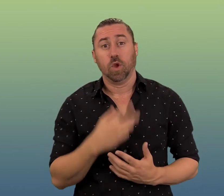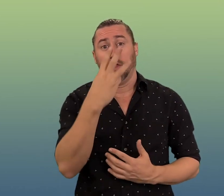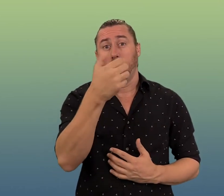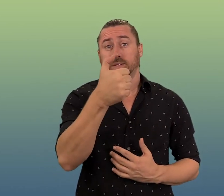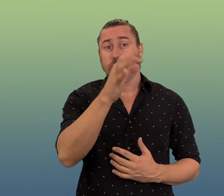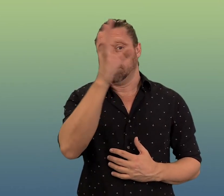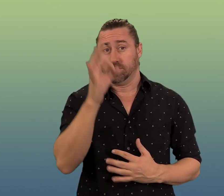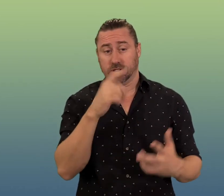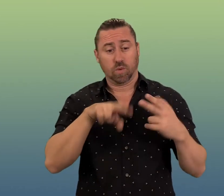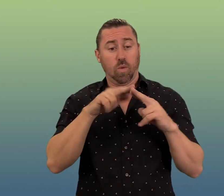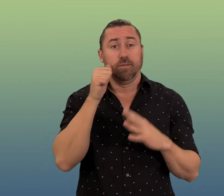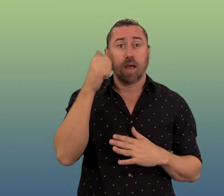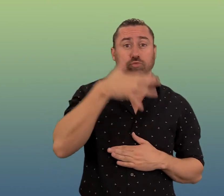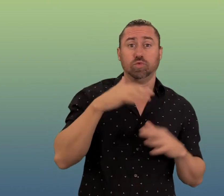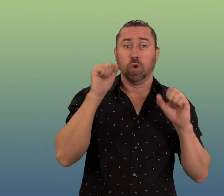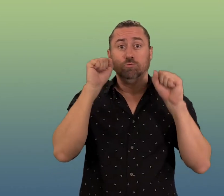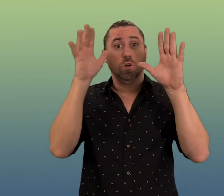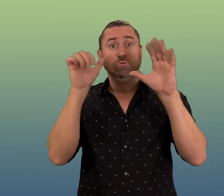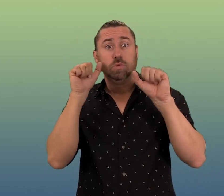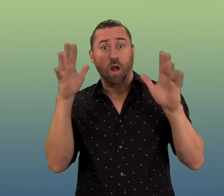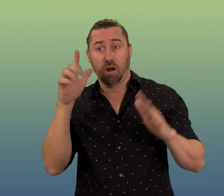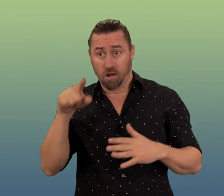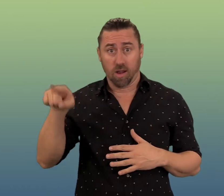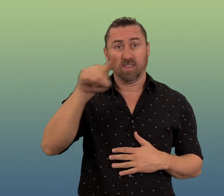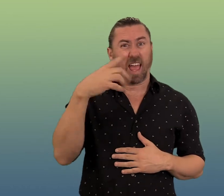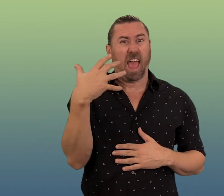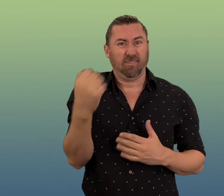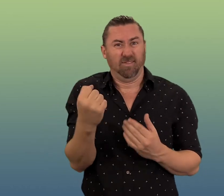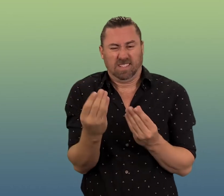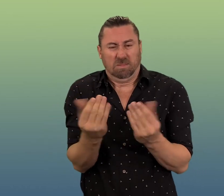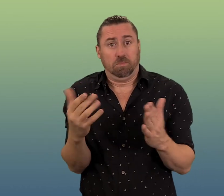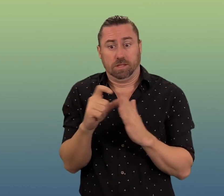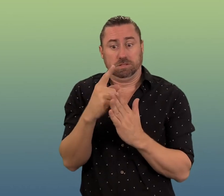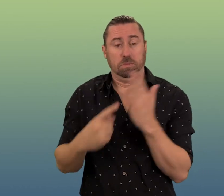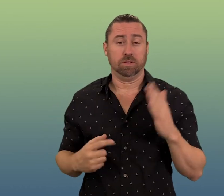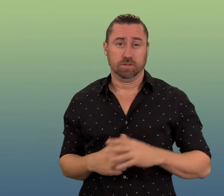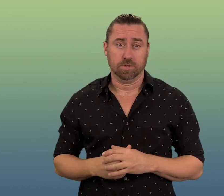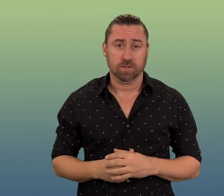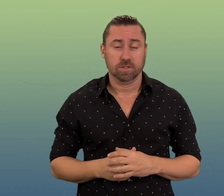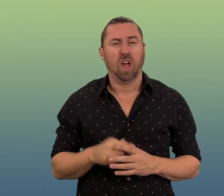36% of Aboriginal and Torres Strait Islander people have some form of disability,